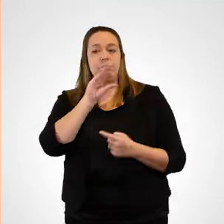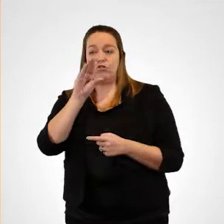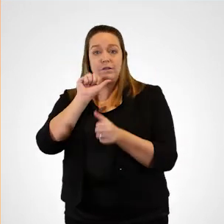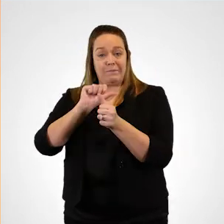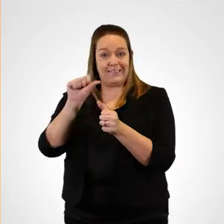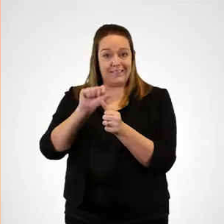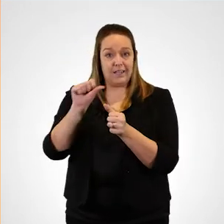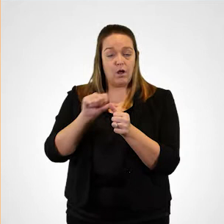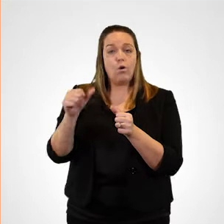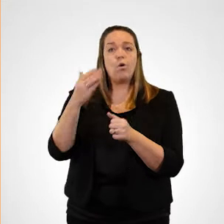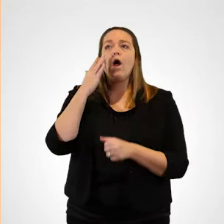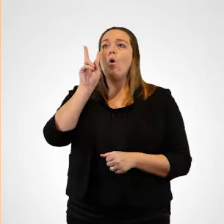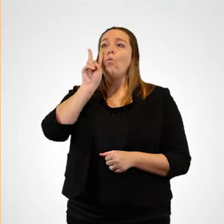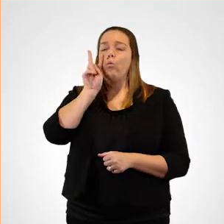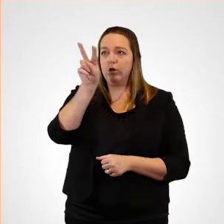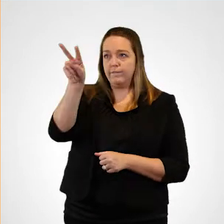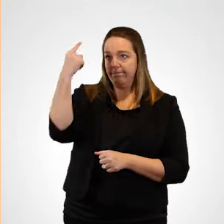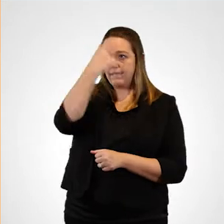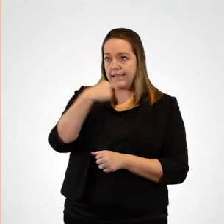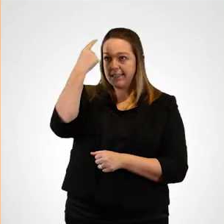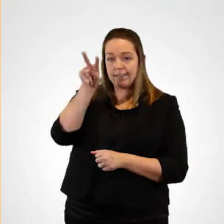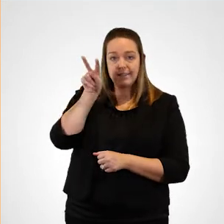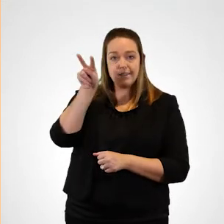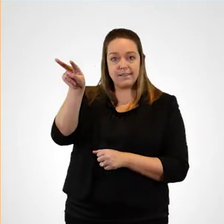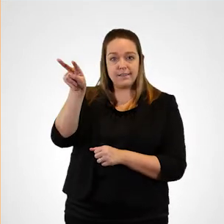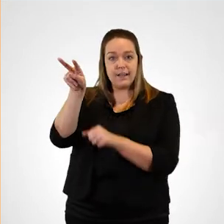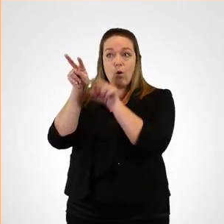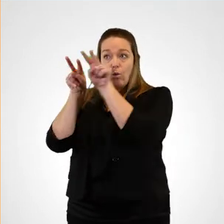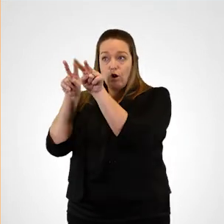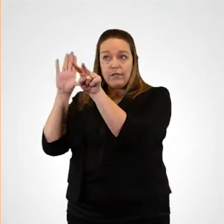when you can actually see it as well as hear it.